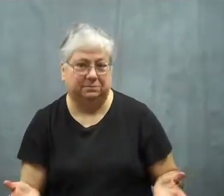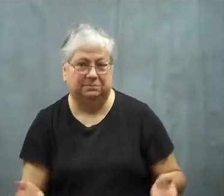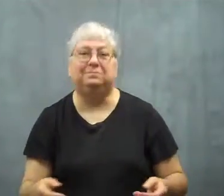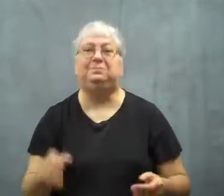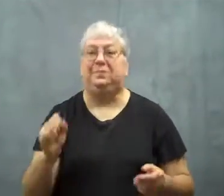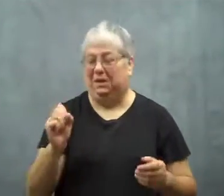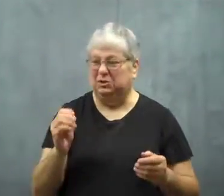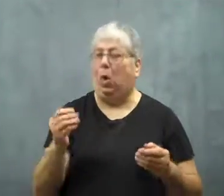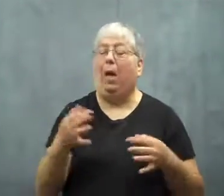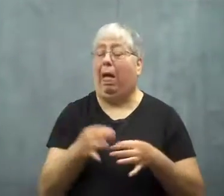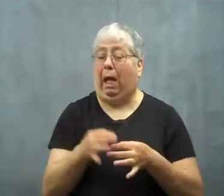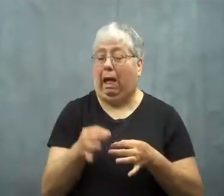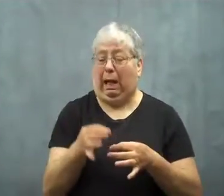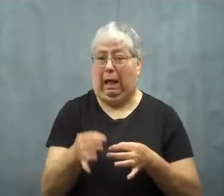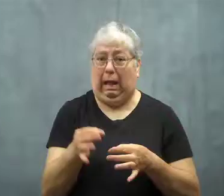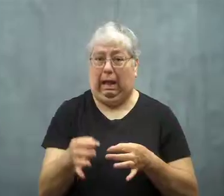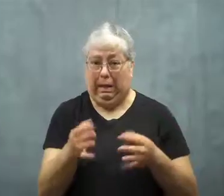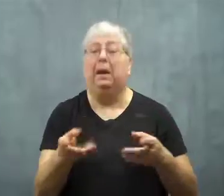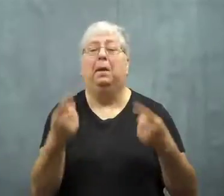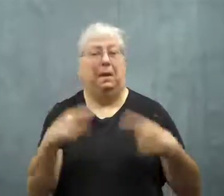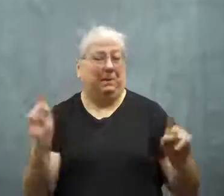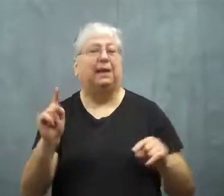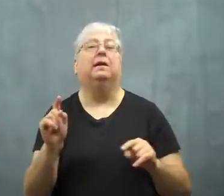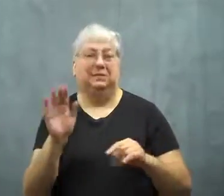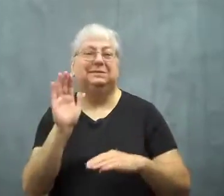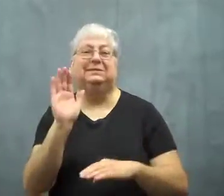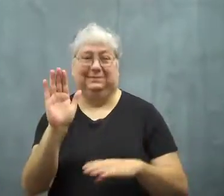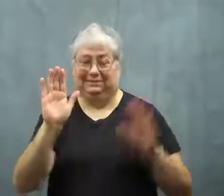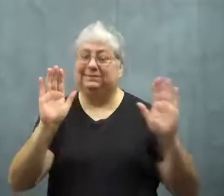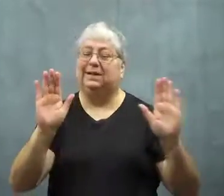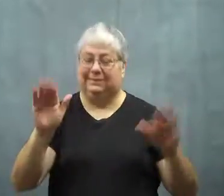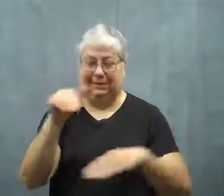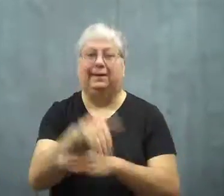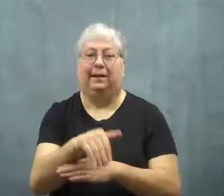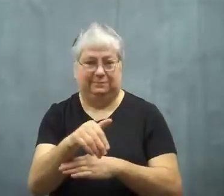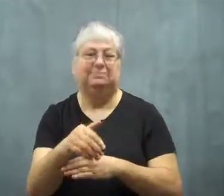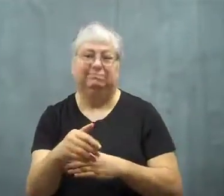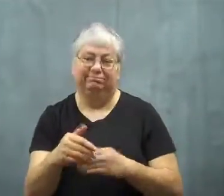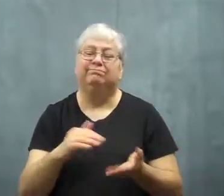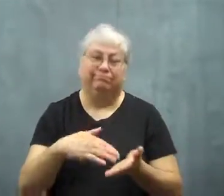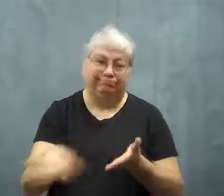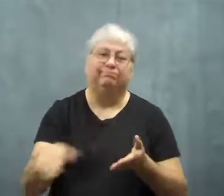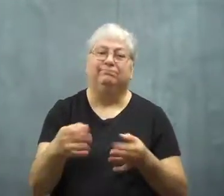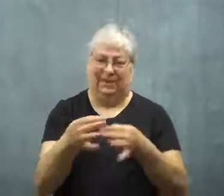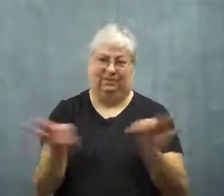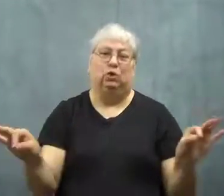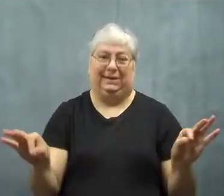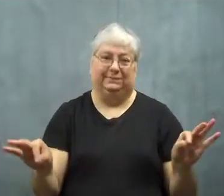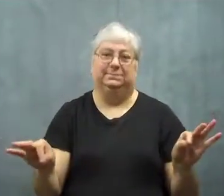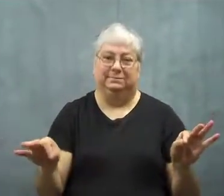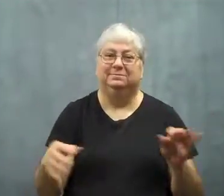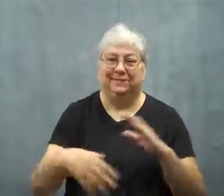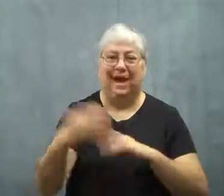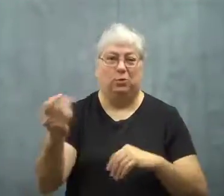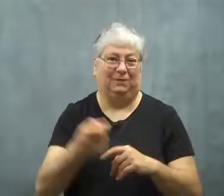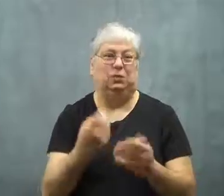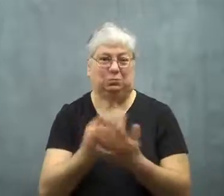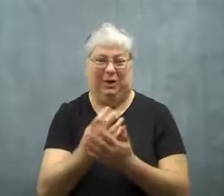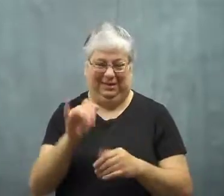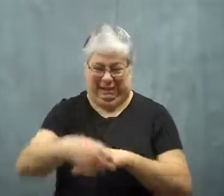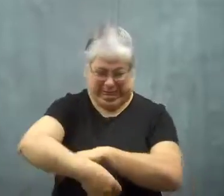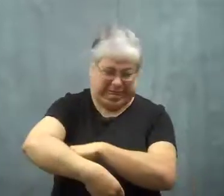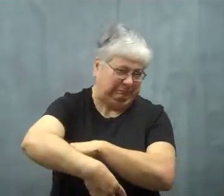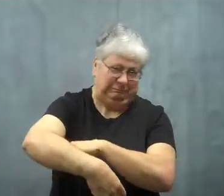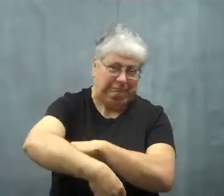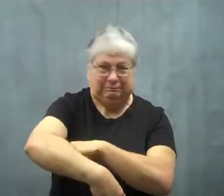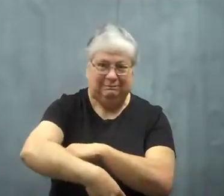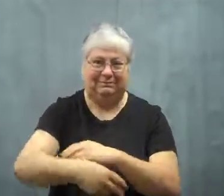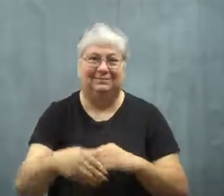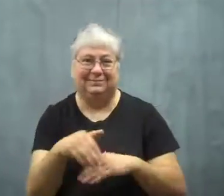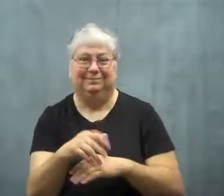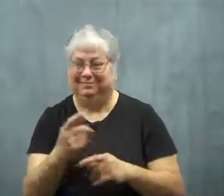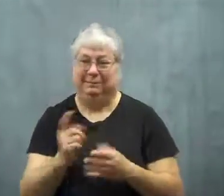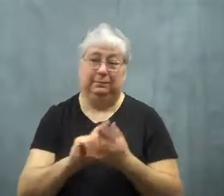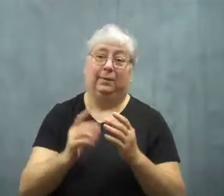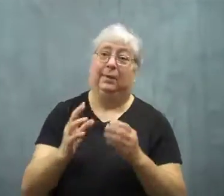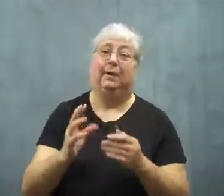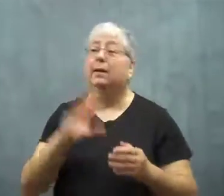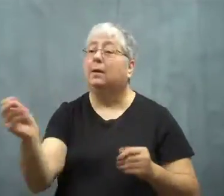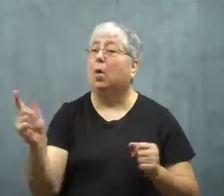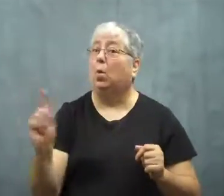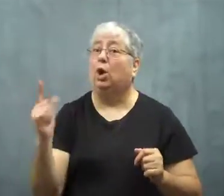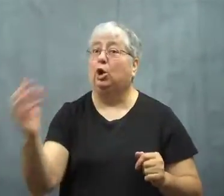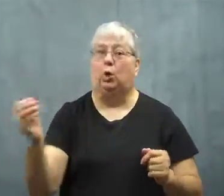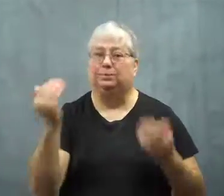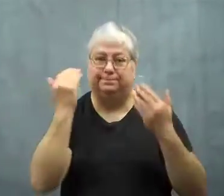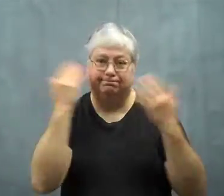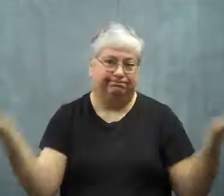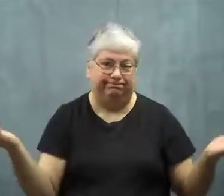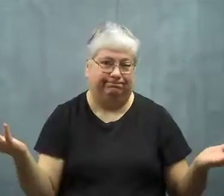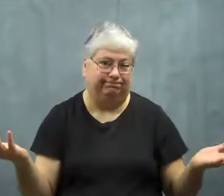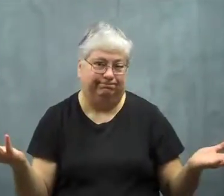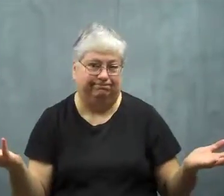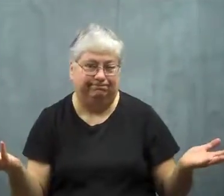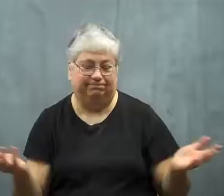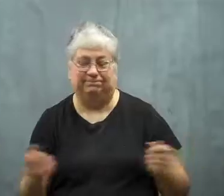So after some delays, he was released on Sunday night, around midnight.